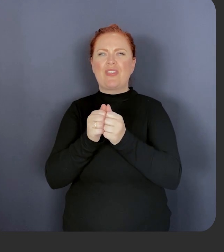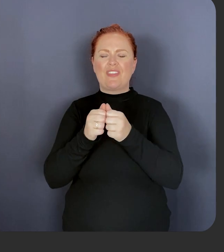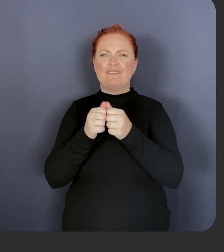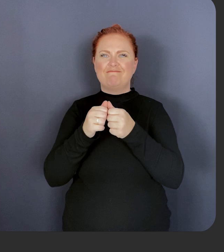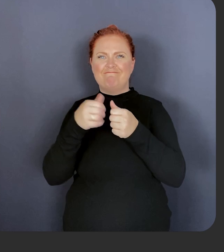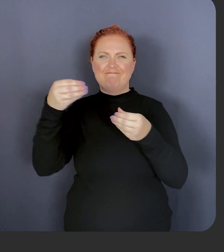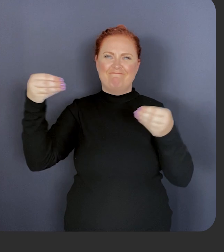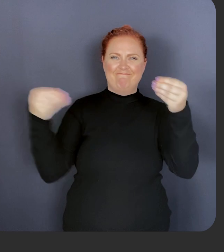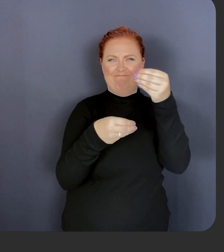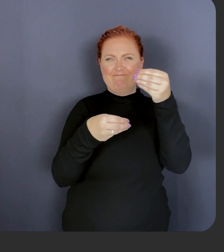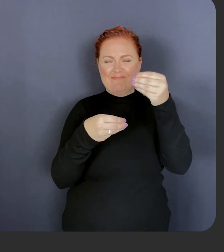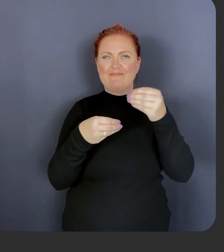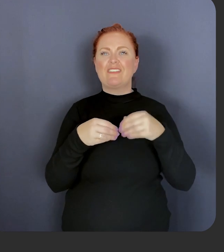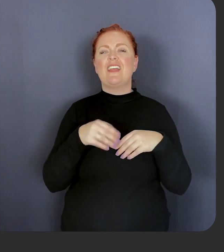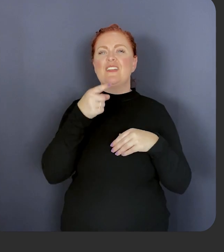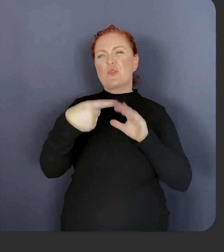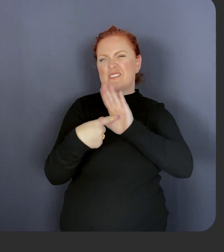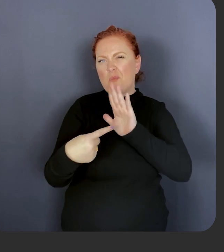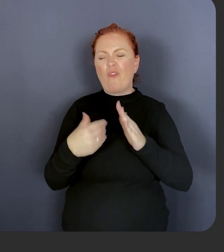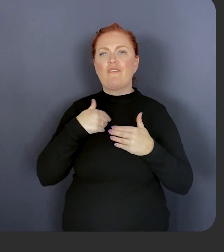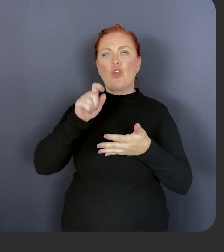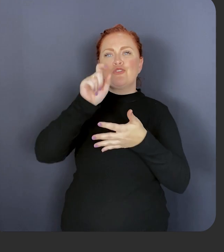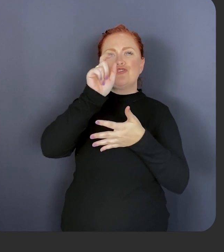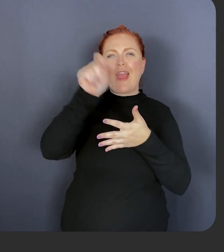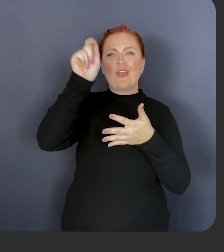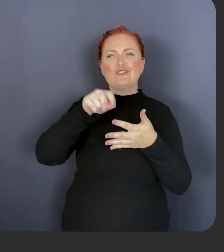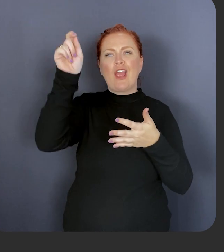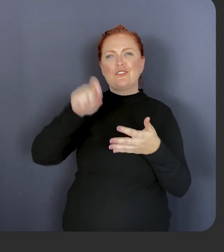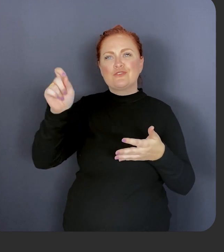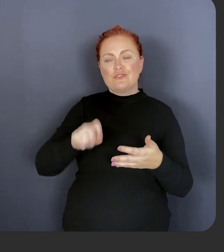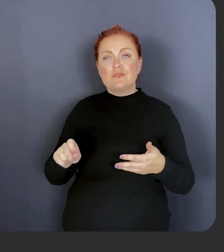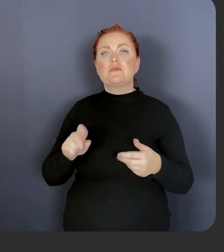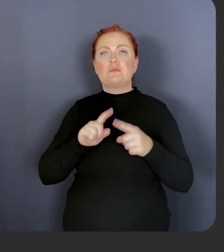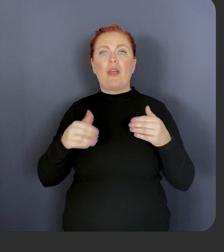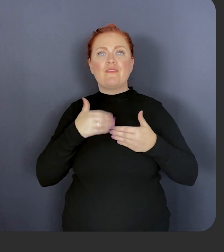In this demo, we're using all of these check boxes. And we have nested controls where